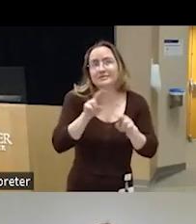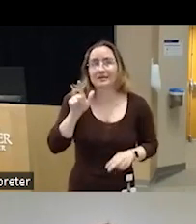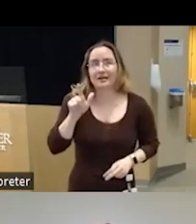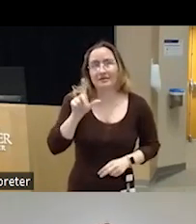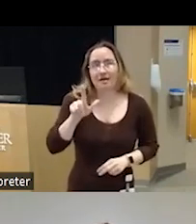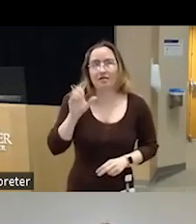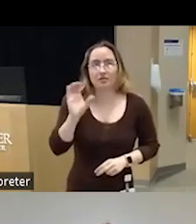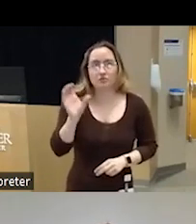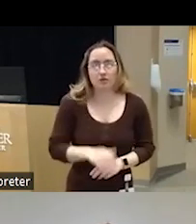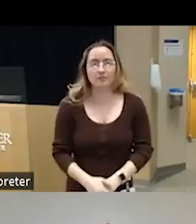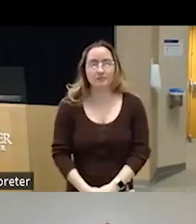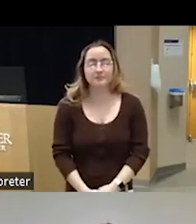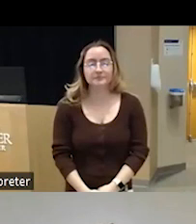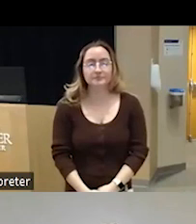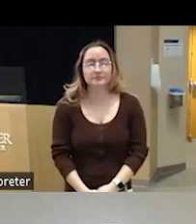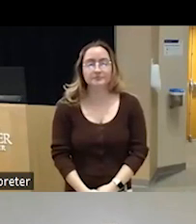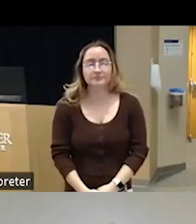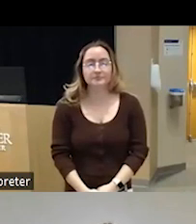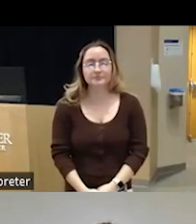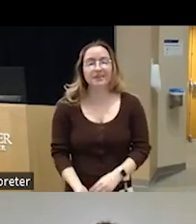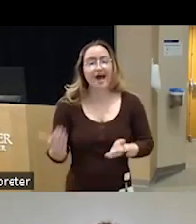But the biggest effects are a healthy weight.